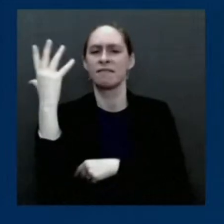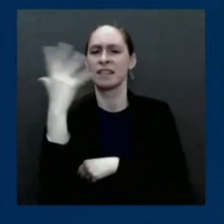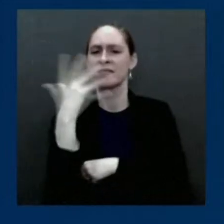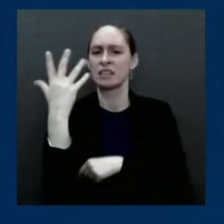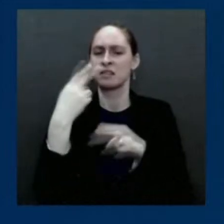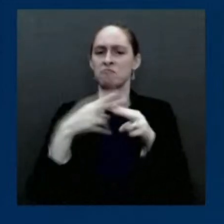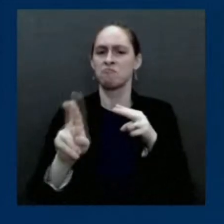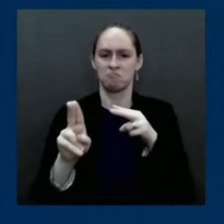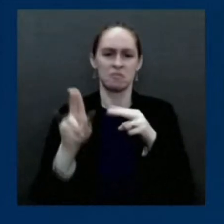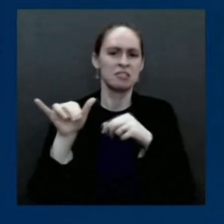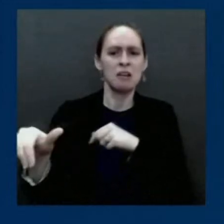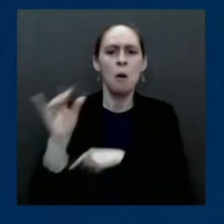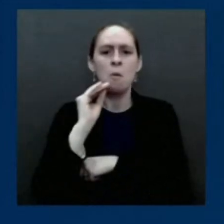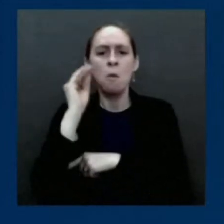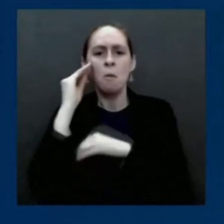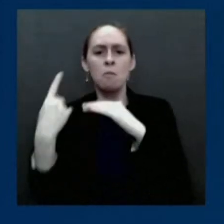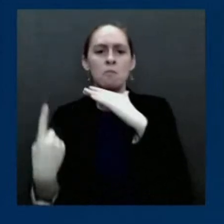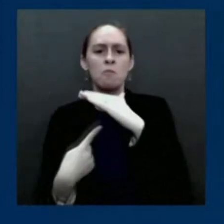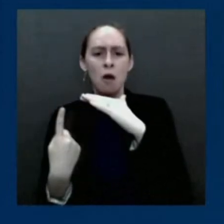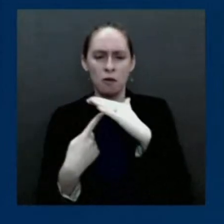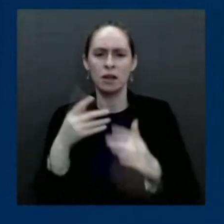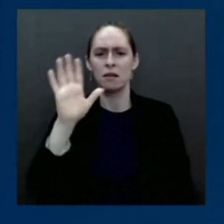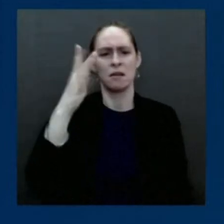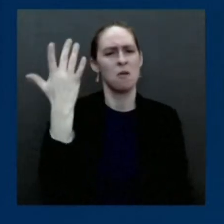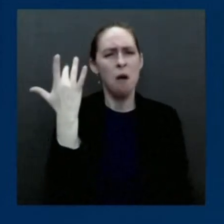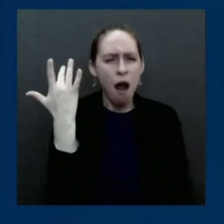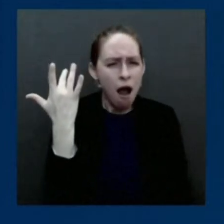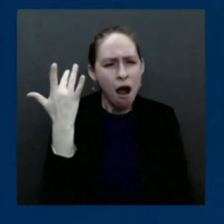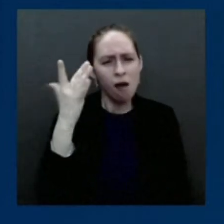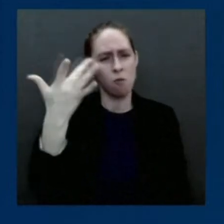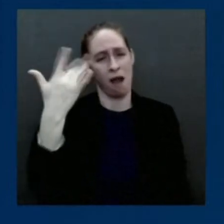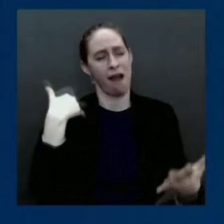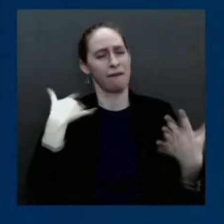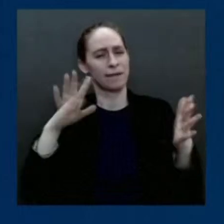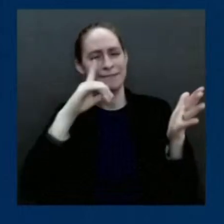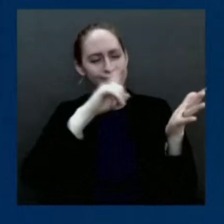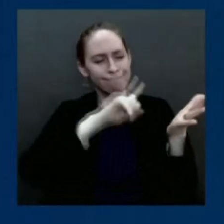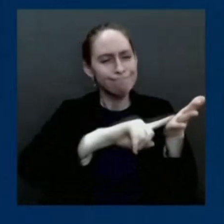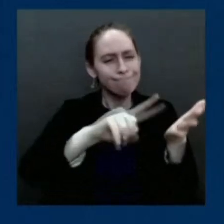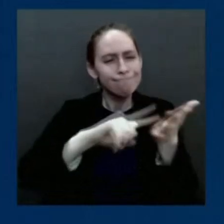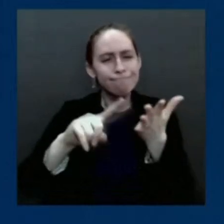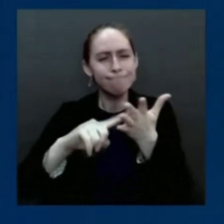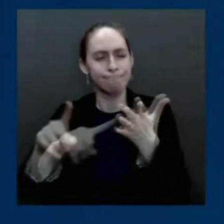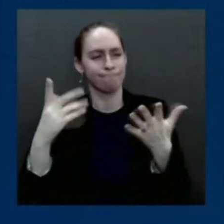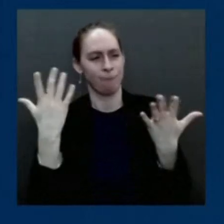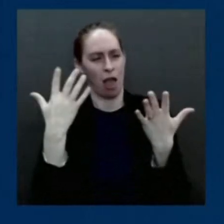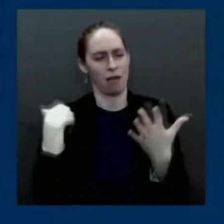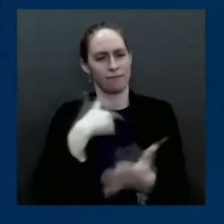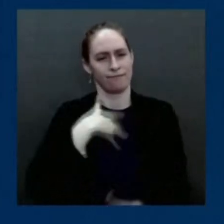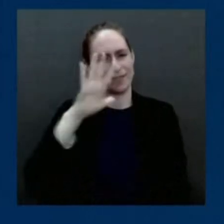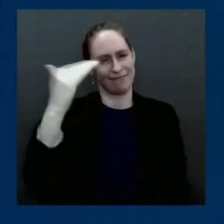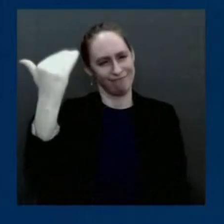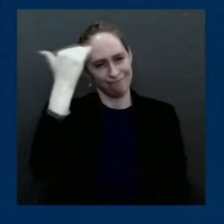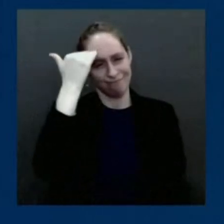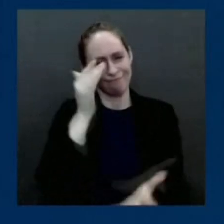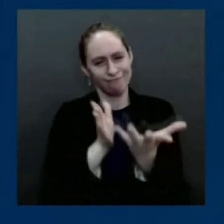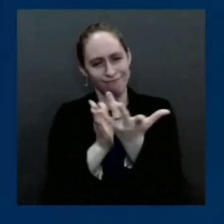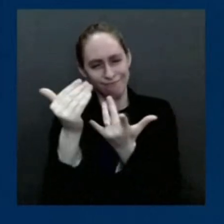REFLECT WHAT WE CURRENTLY KNOW ABOUT COVID-19 INFECTION